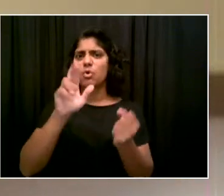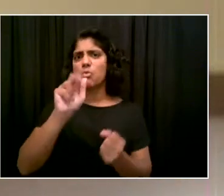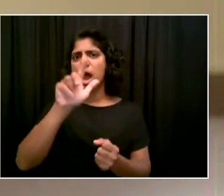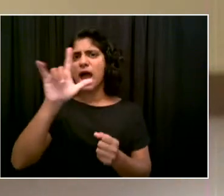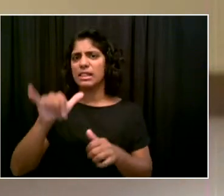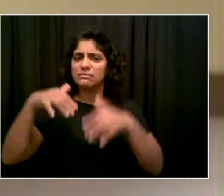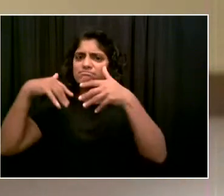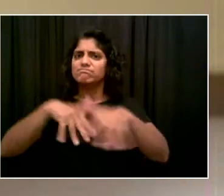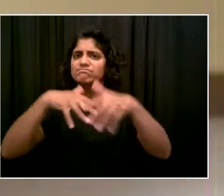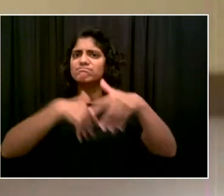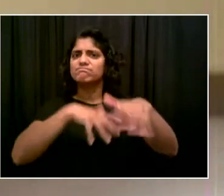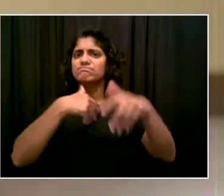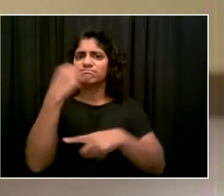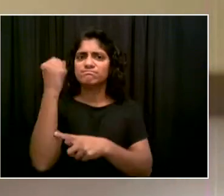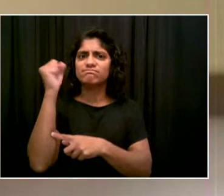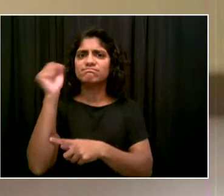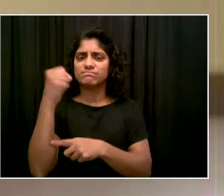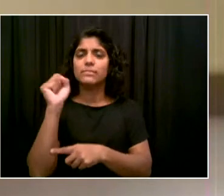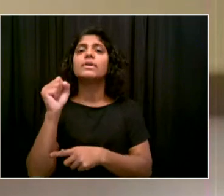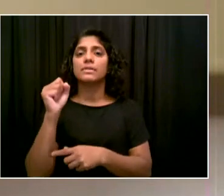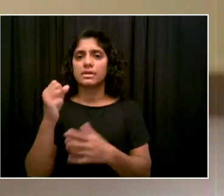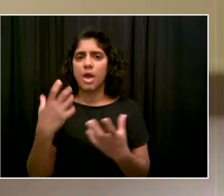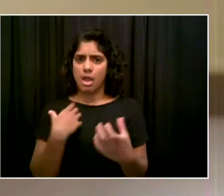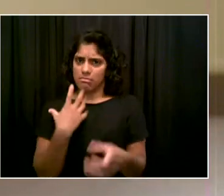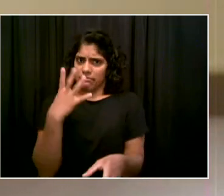BRIDGE AND GOING